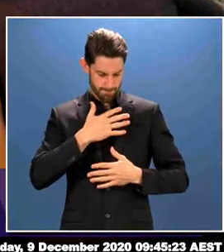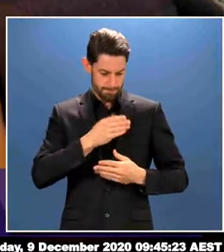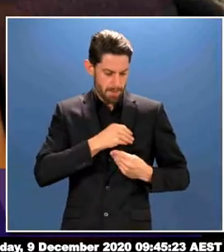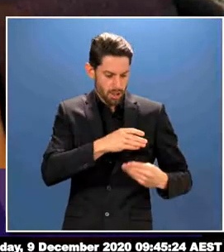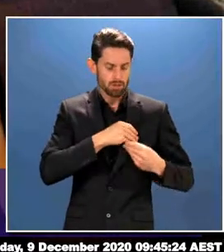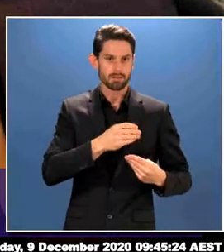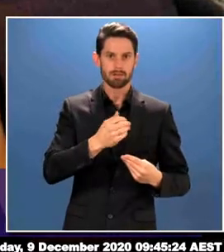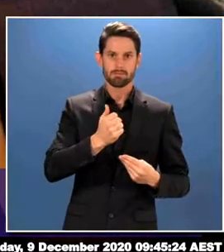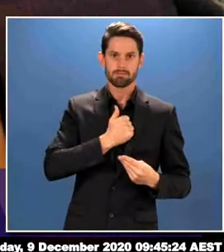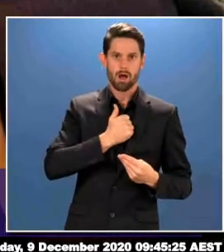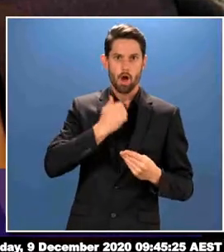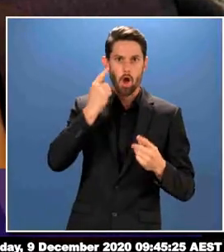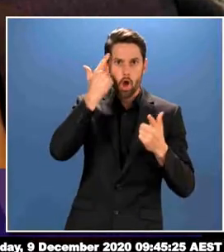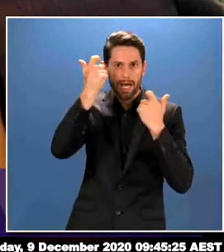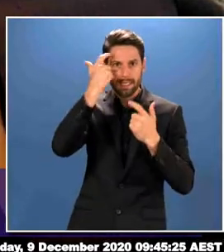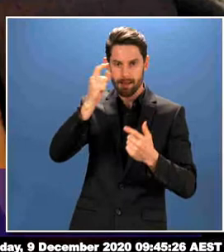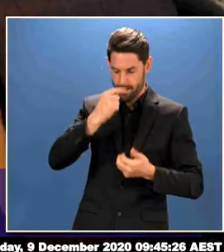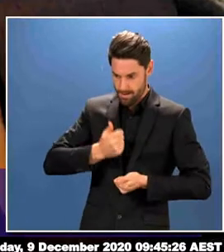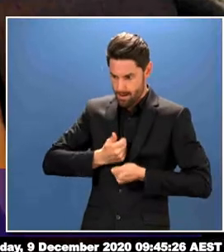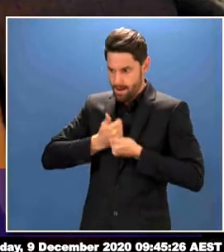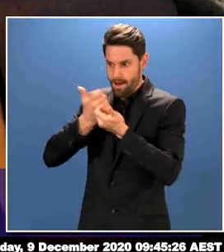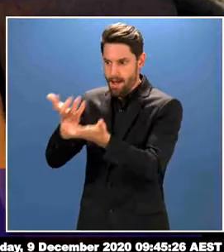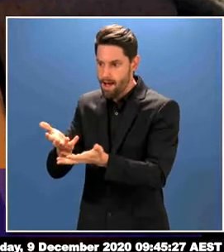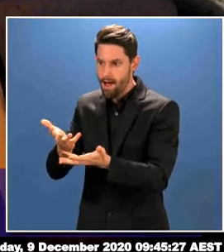discovering passions they may not have thought of.